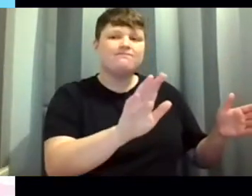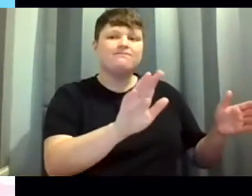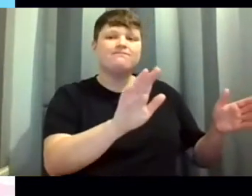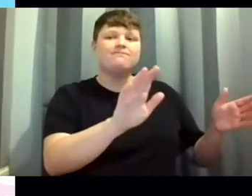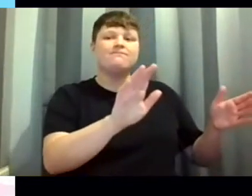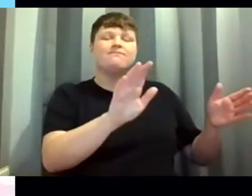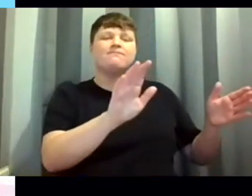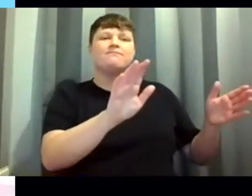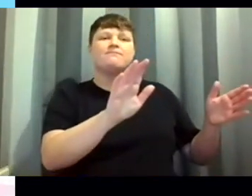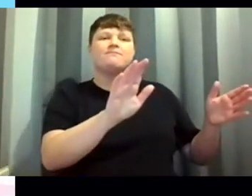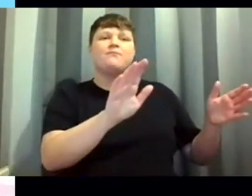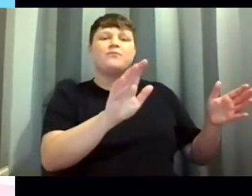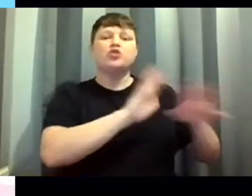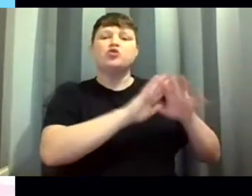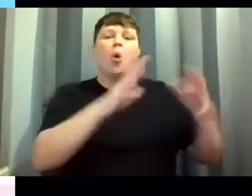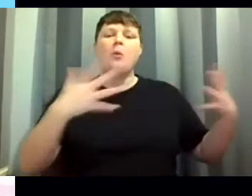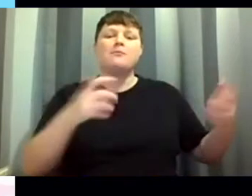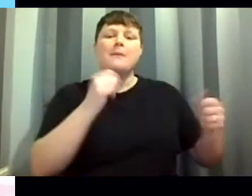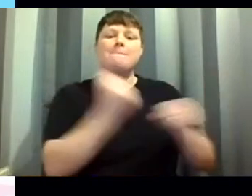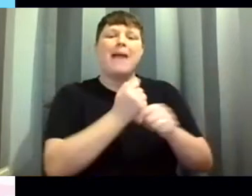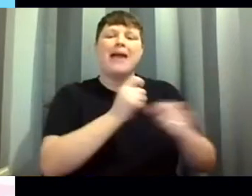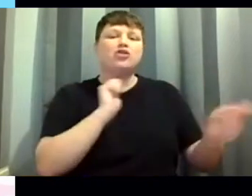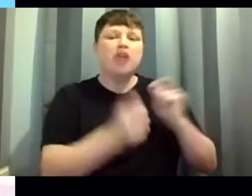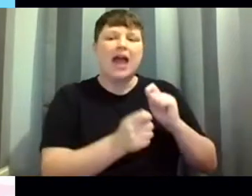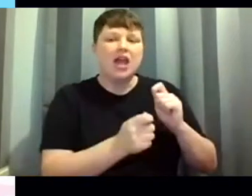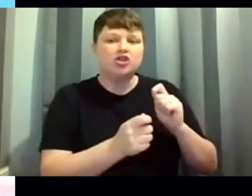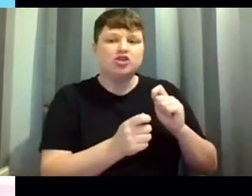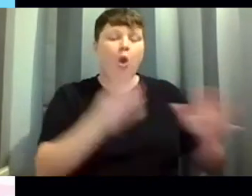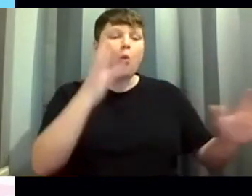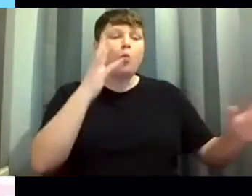make a change but, when someone else corrects that person,